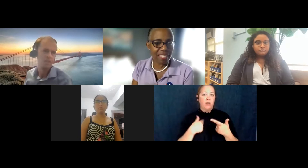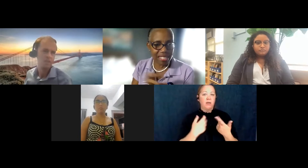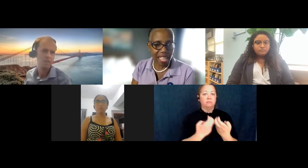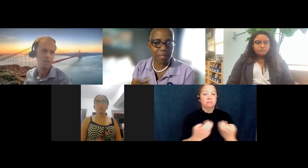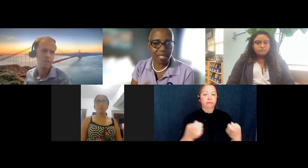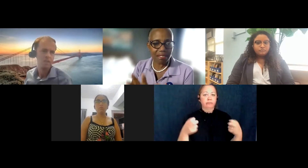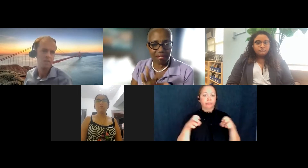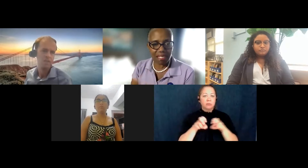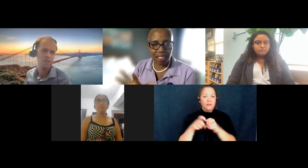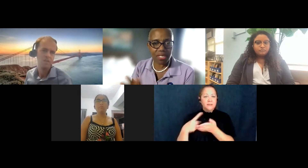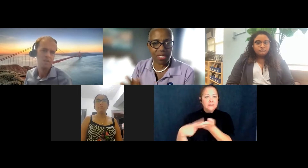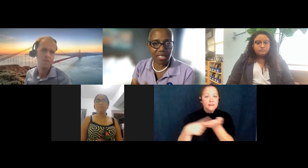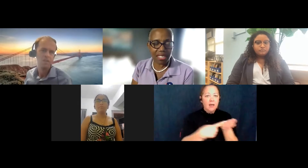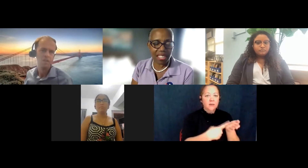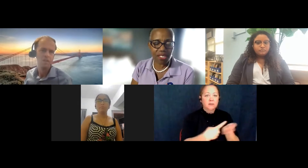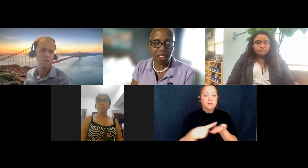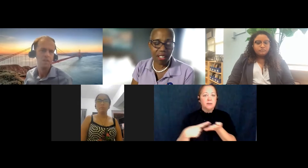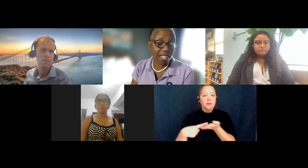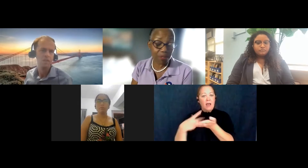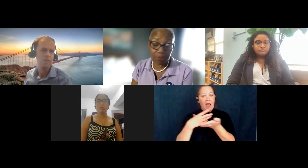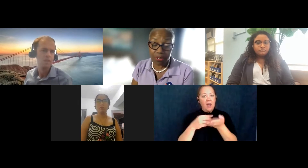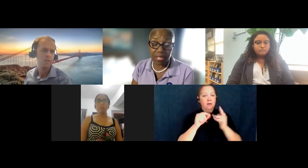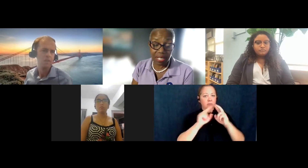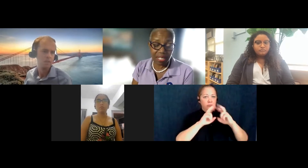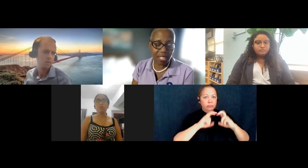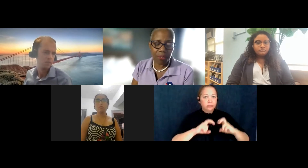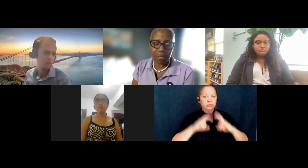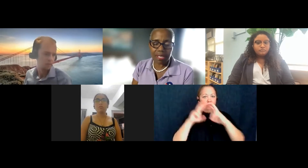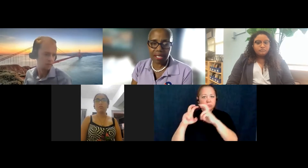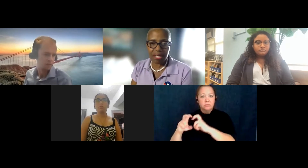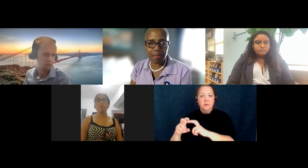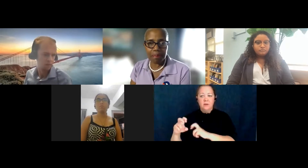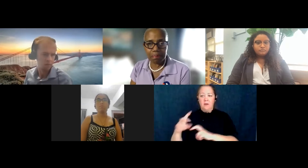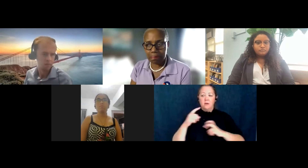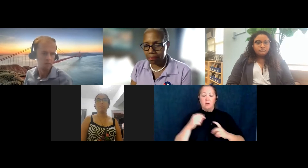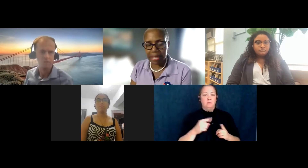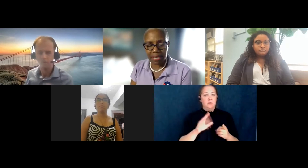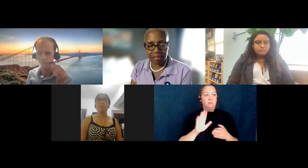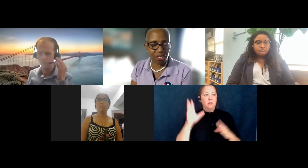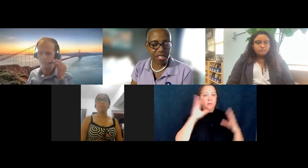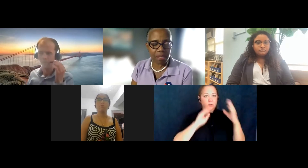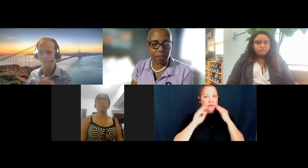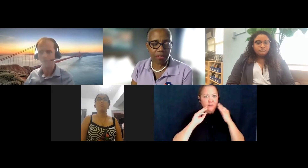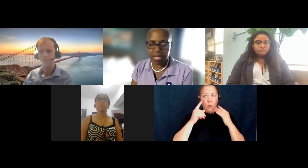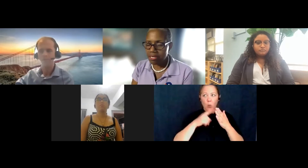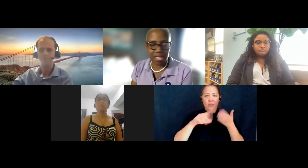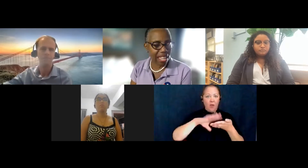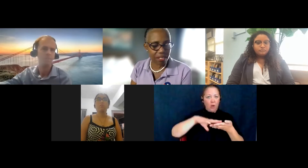examine everything that they saw. That was such a big learning experience for teachers. They had